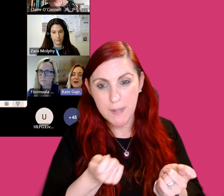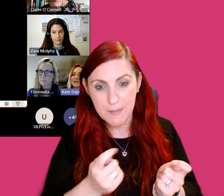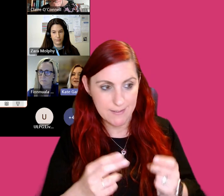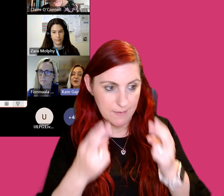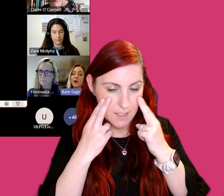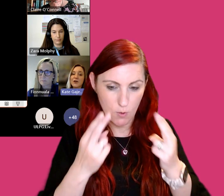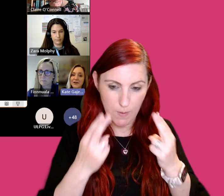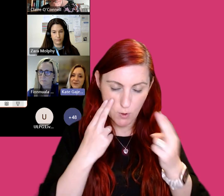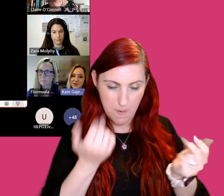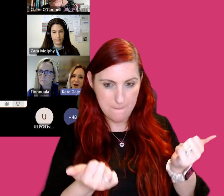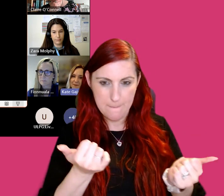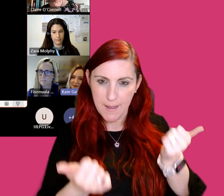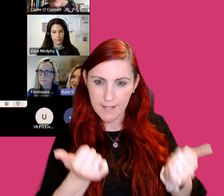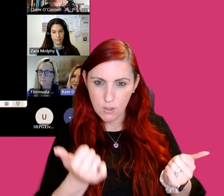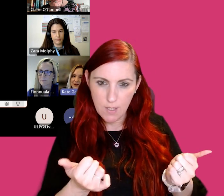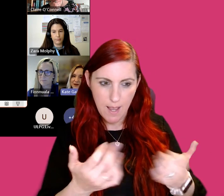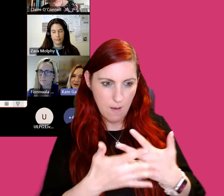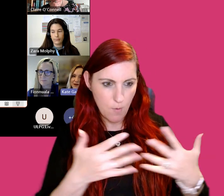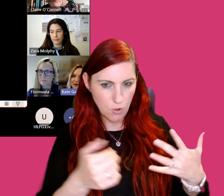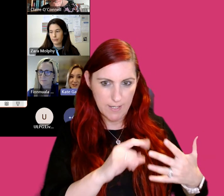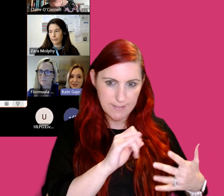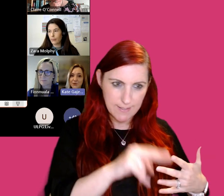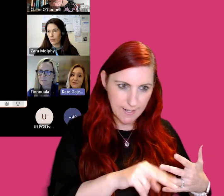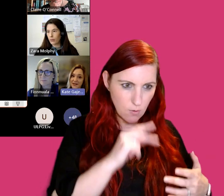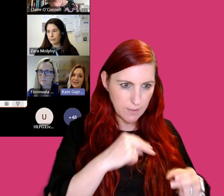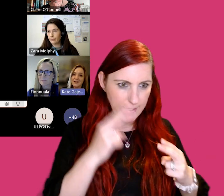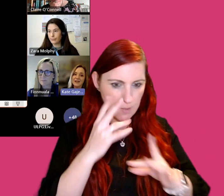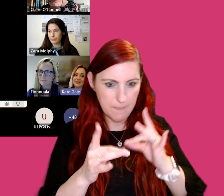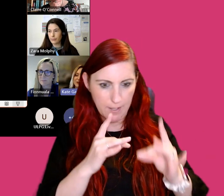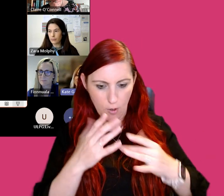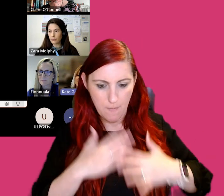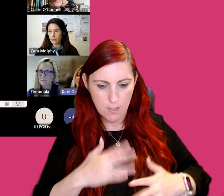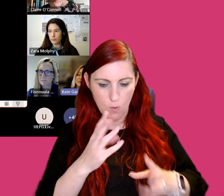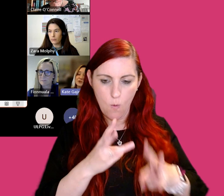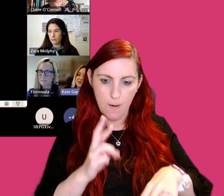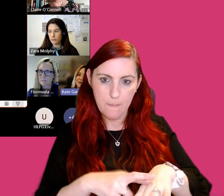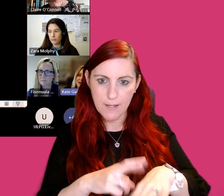replacement or you have to make your body working better with insulin that is already being produced